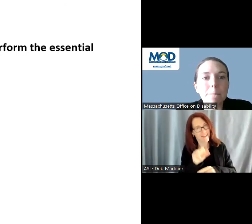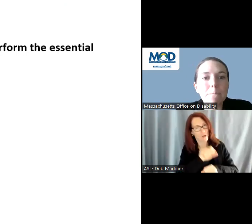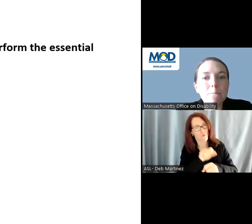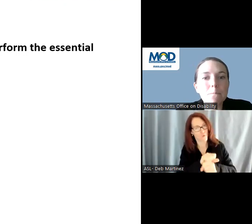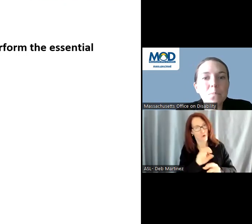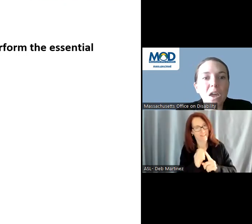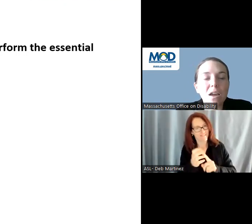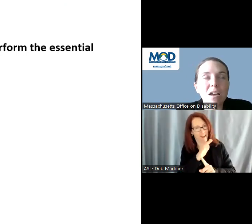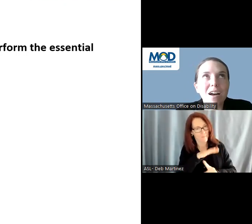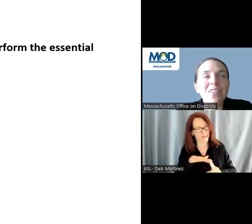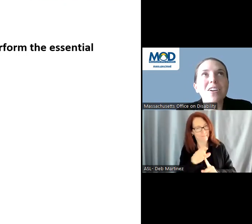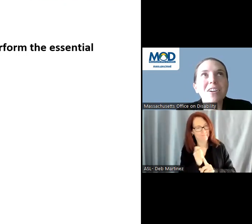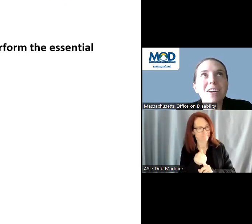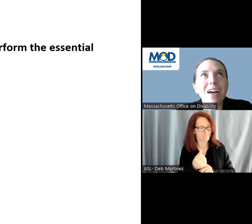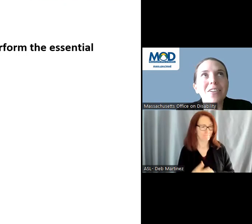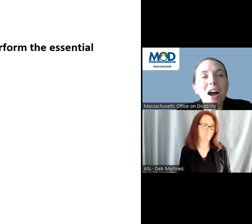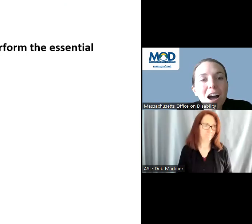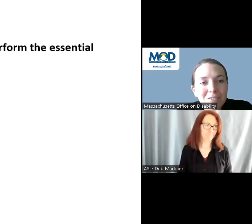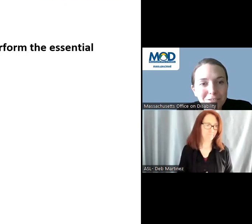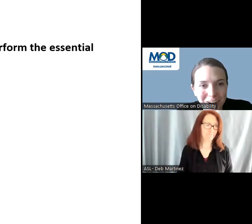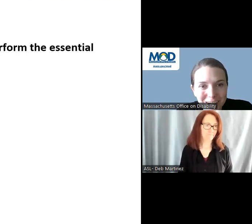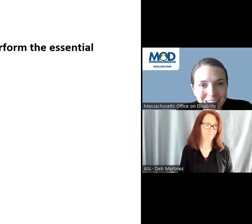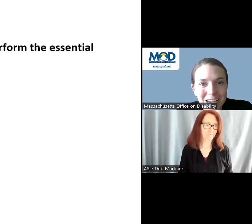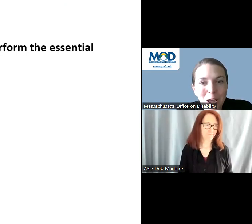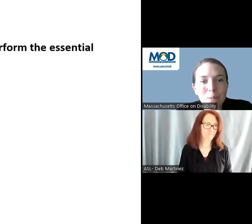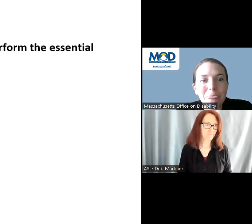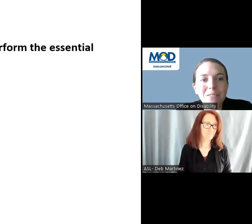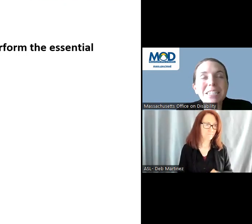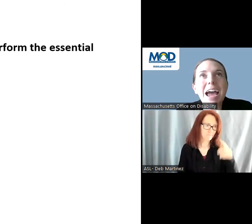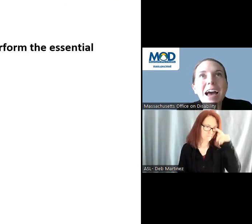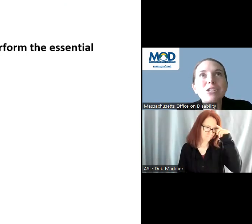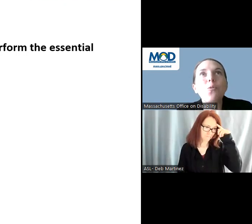on the on the converse the task would need